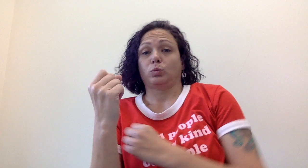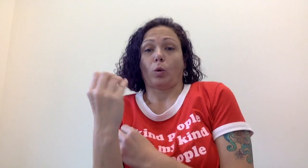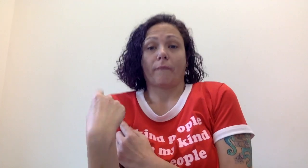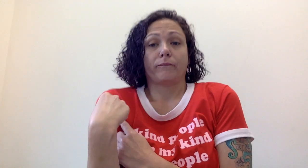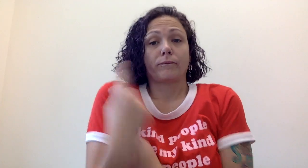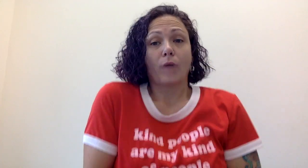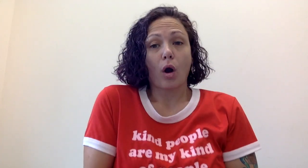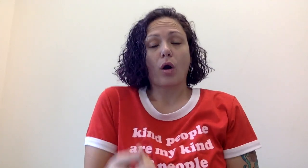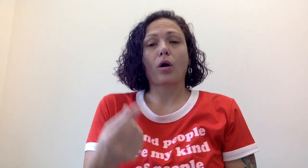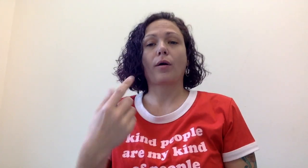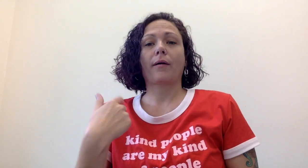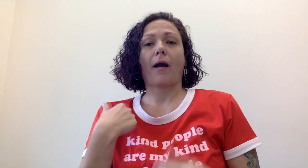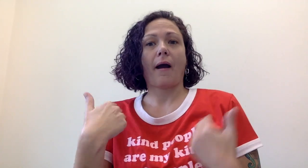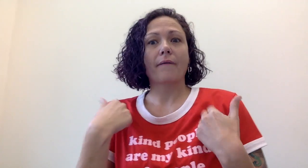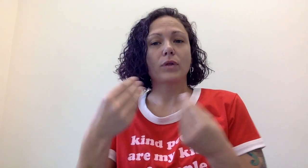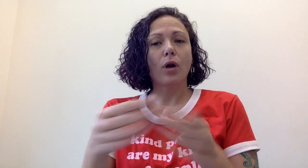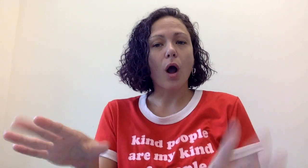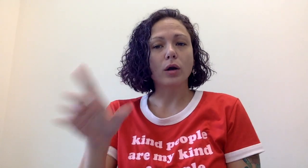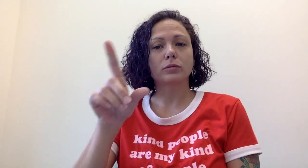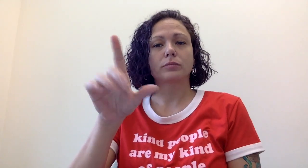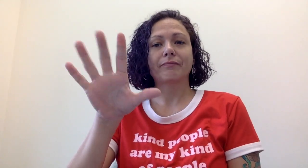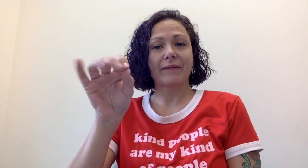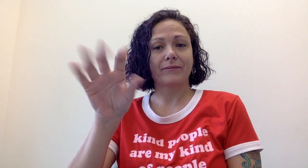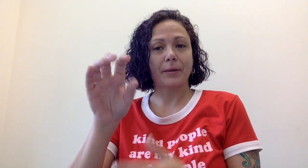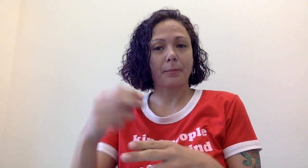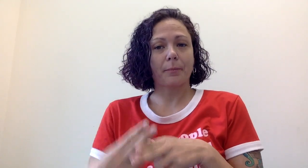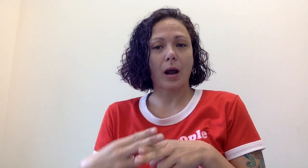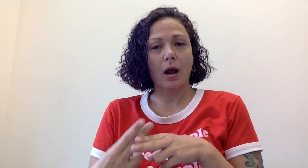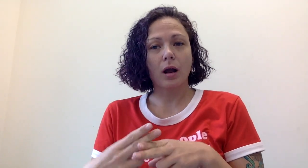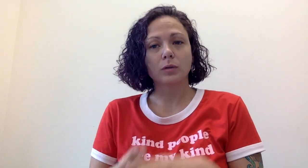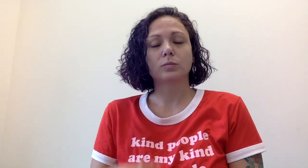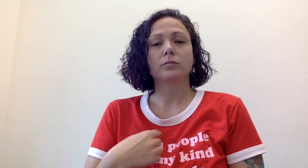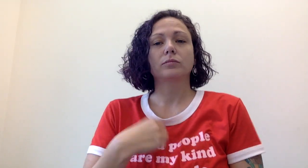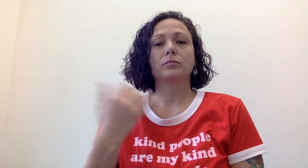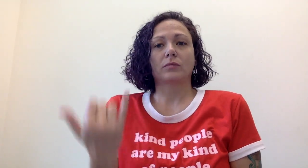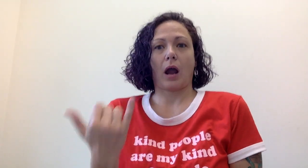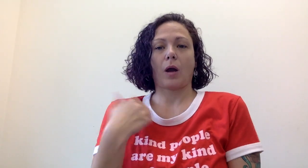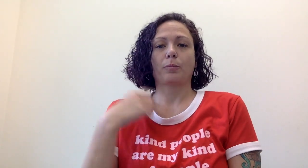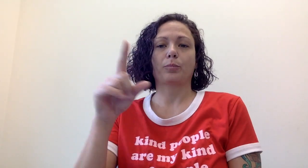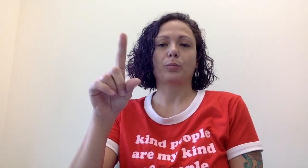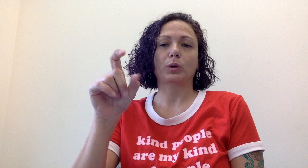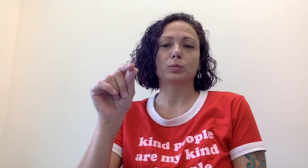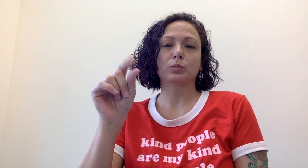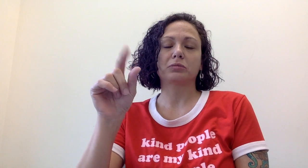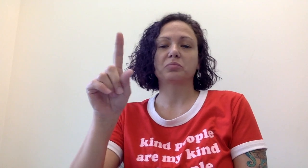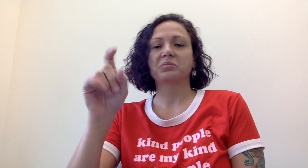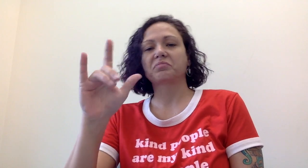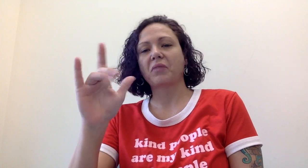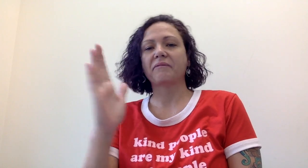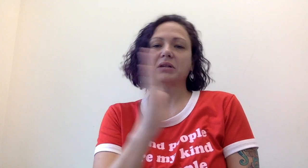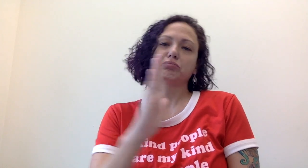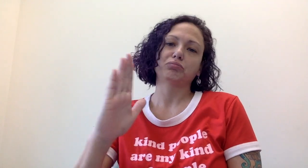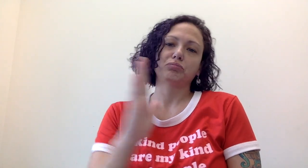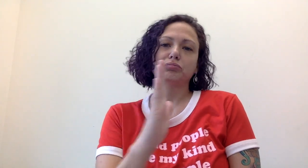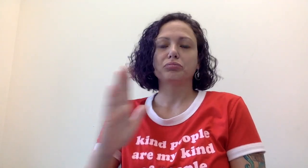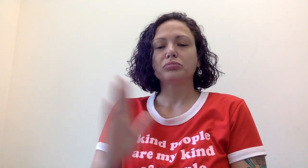So far, I've lost 50 pounds. Currently, I'm at 120-125 lbs, which is my ideal weight.